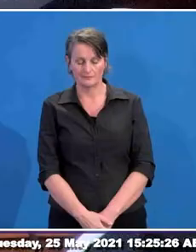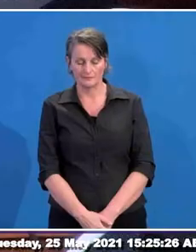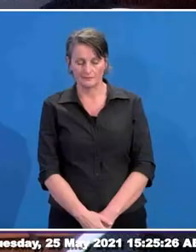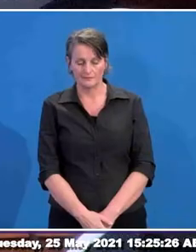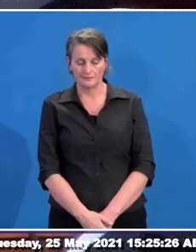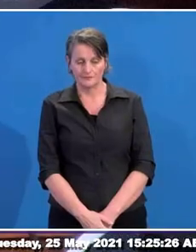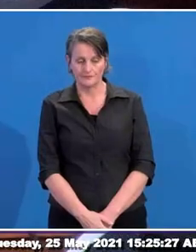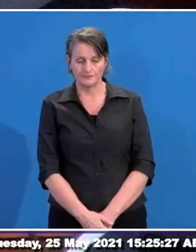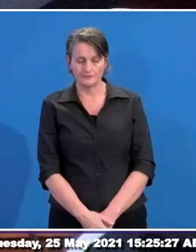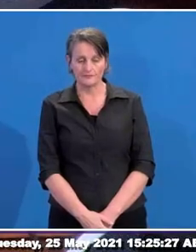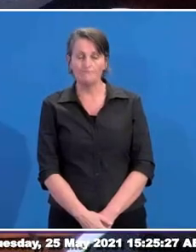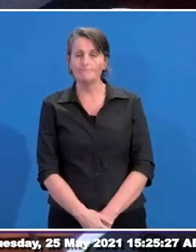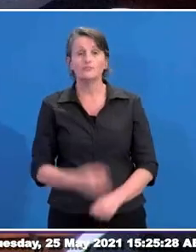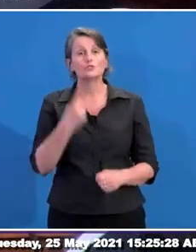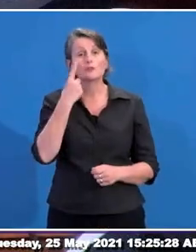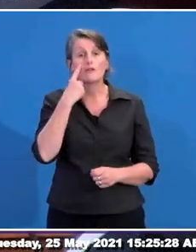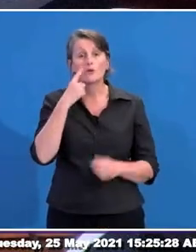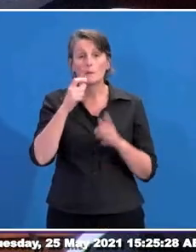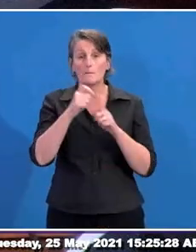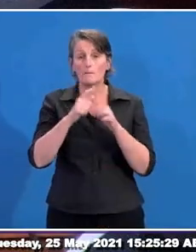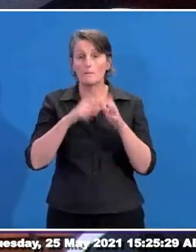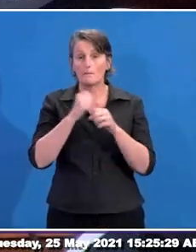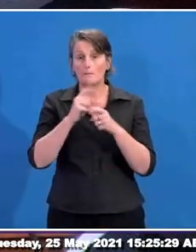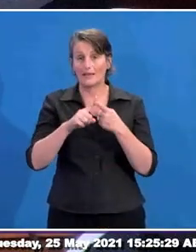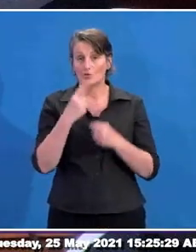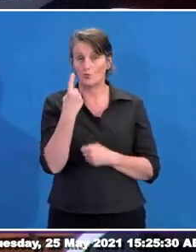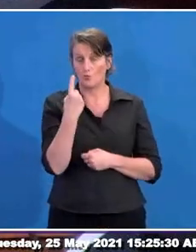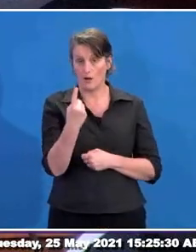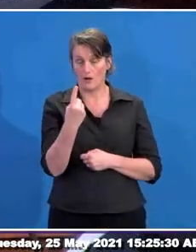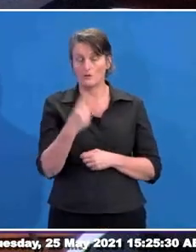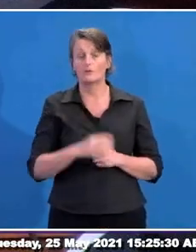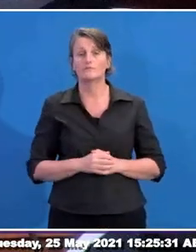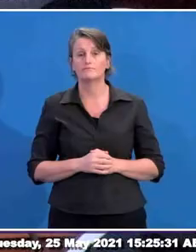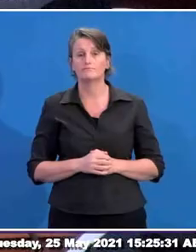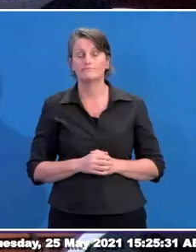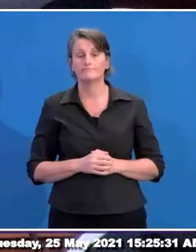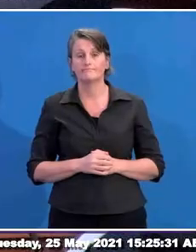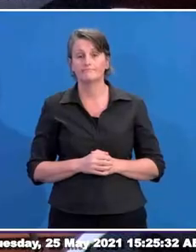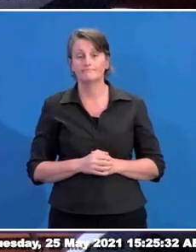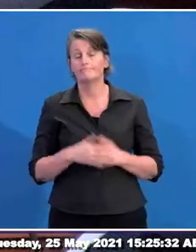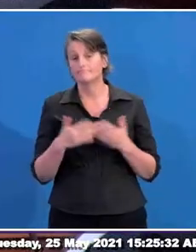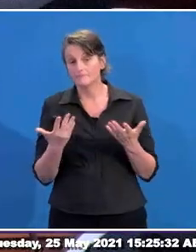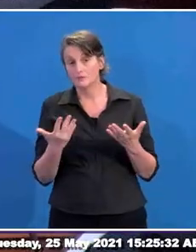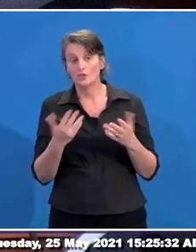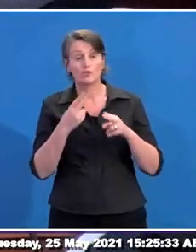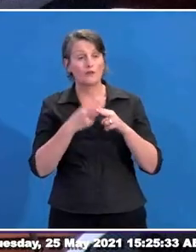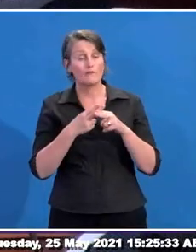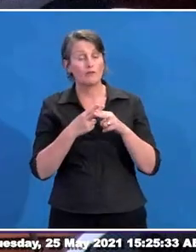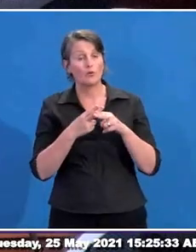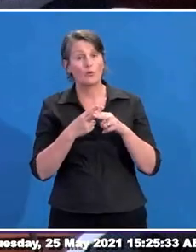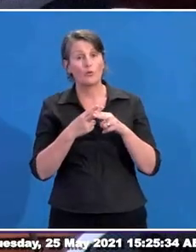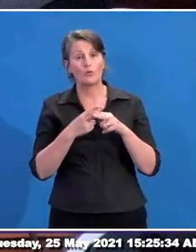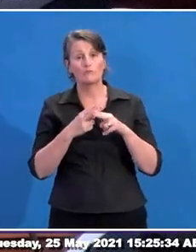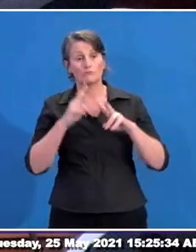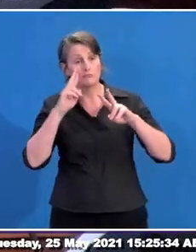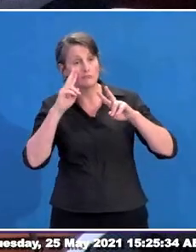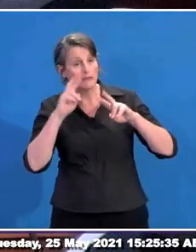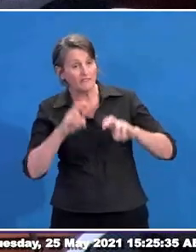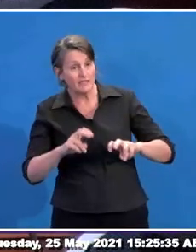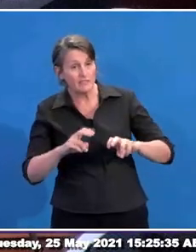Looking at page one, it's the case, isn't it, in terms of the investigation for SP2,